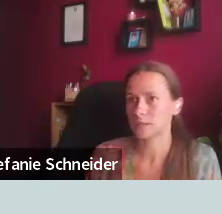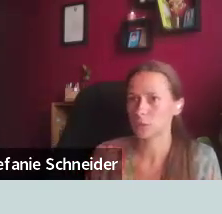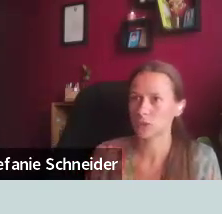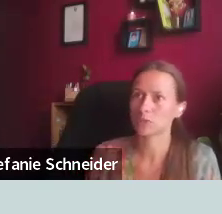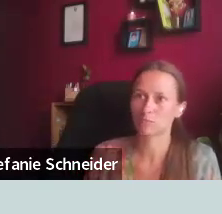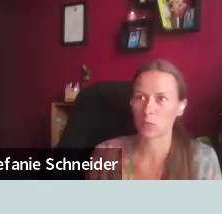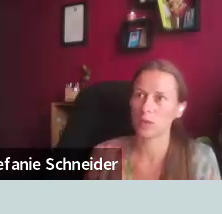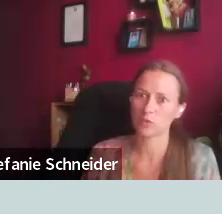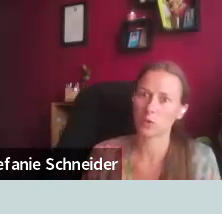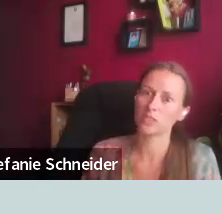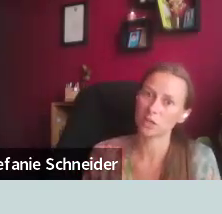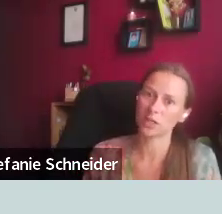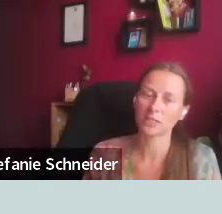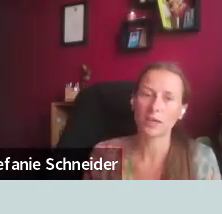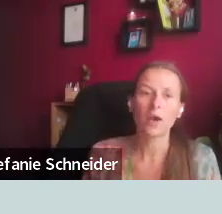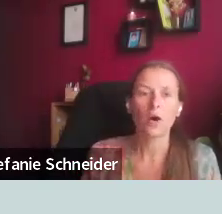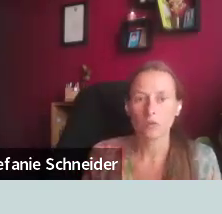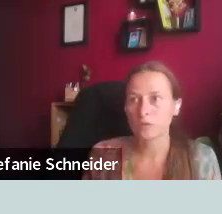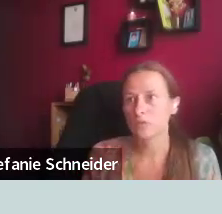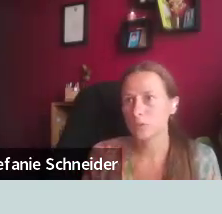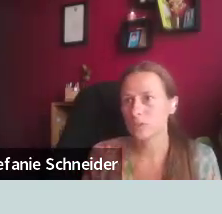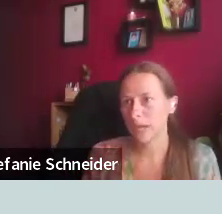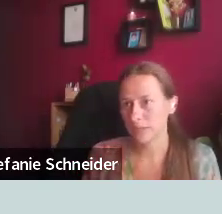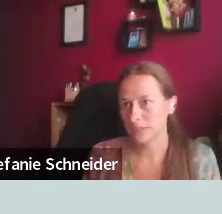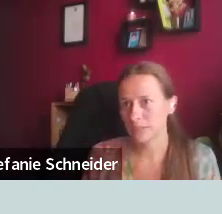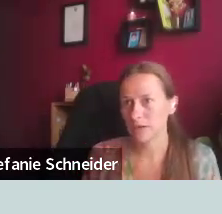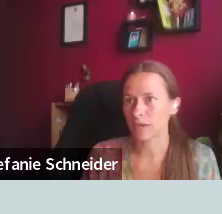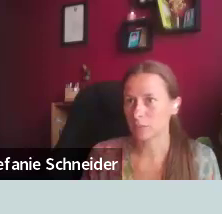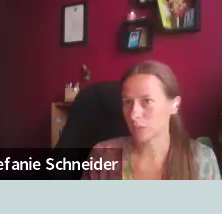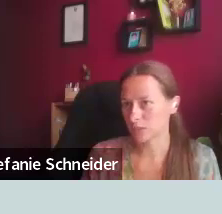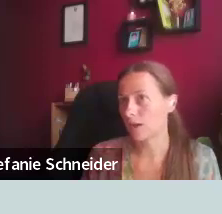do science, which is the way we've always done it. Often reviewers and panellists are invited